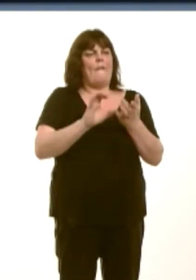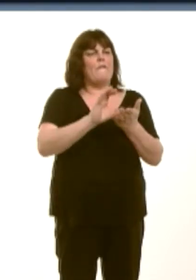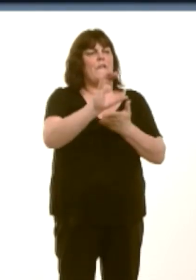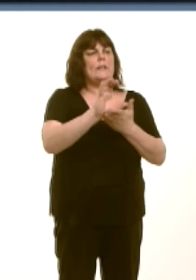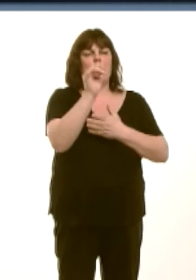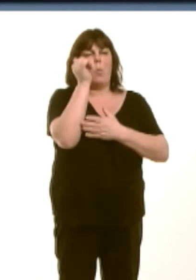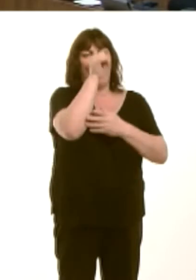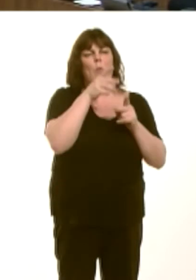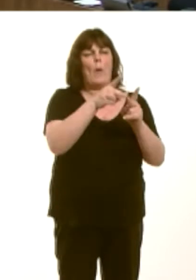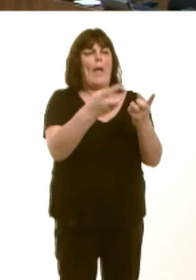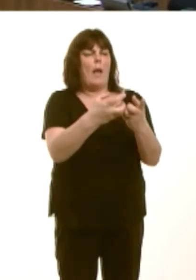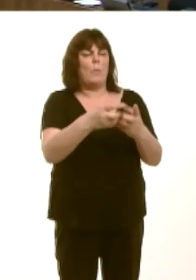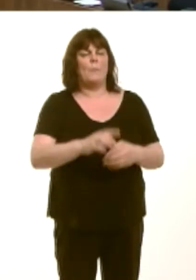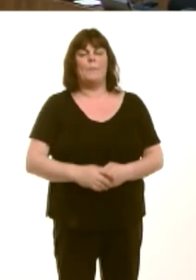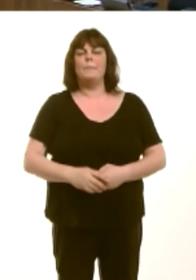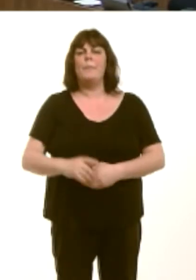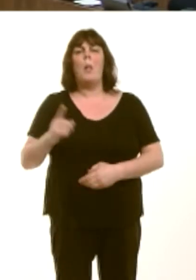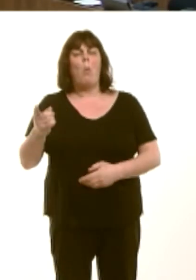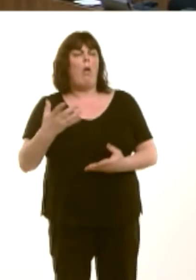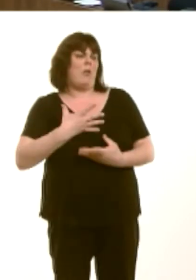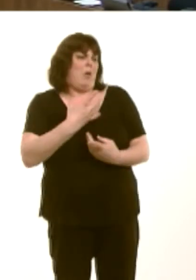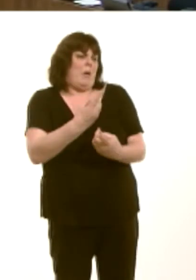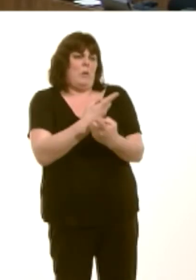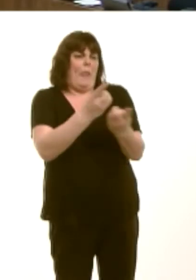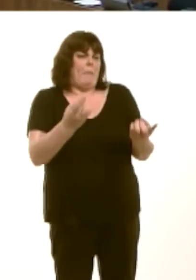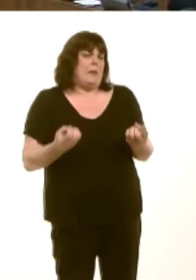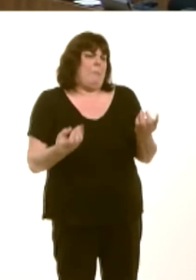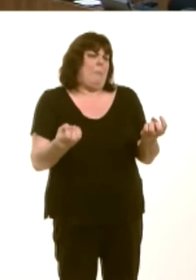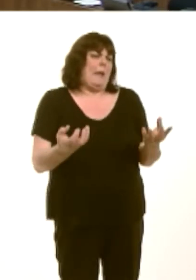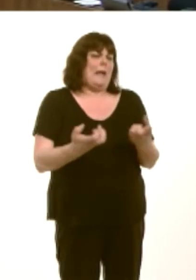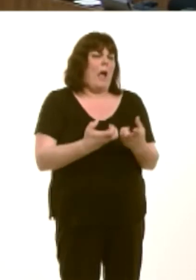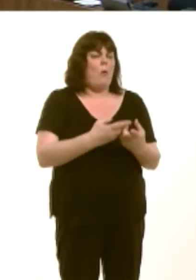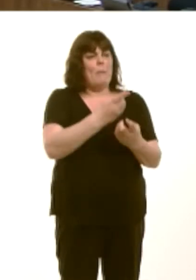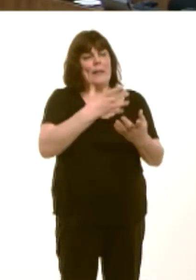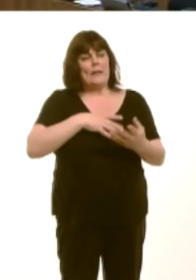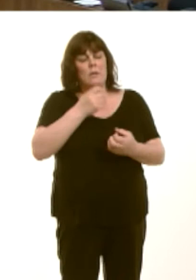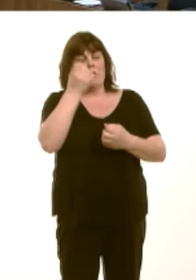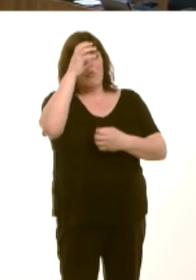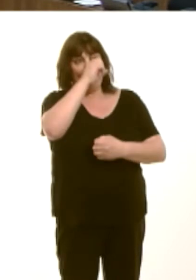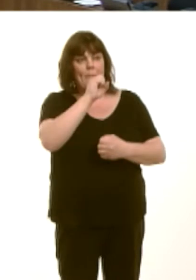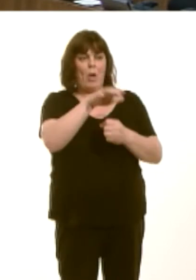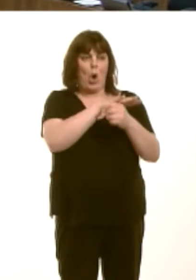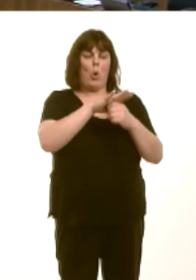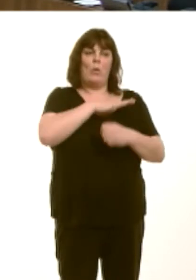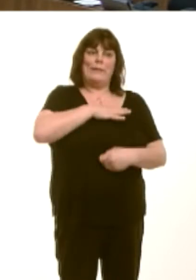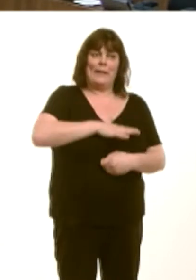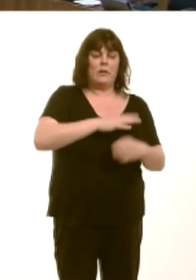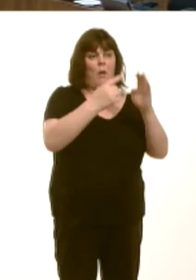local authority, of course, but, in making those decisions, they should take account of local needs and priorities and, of course, engage with their communities.